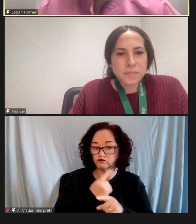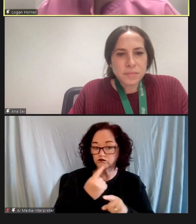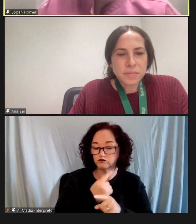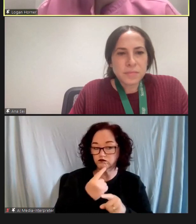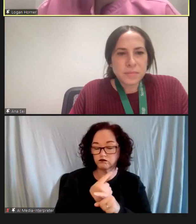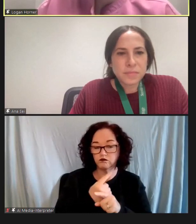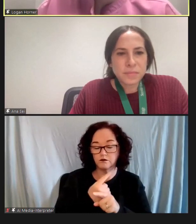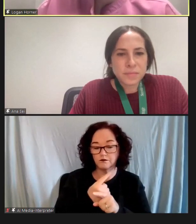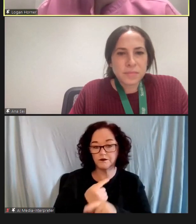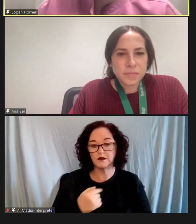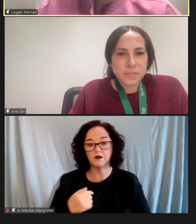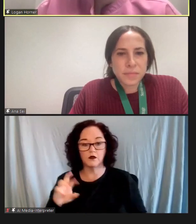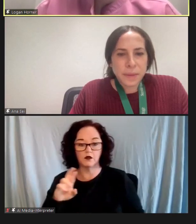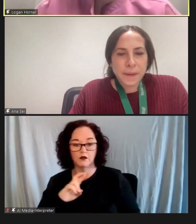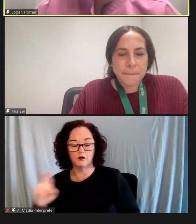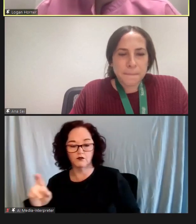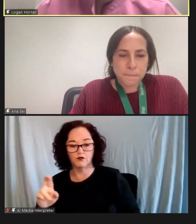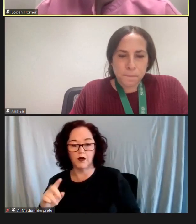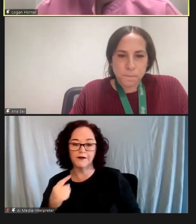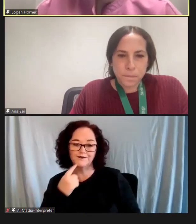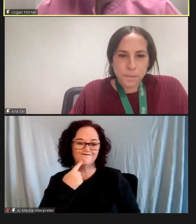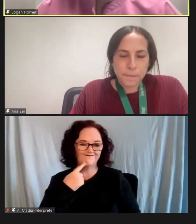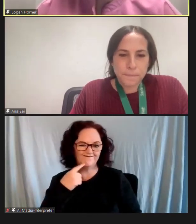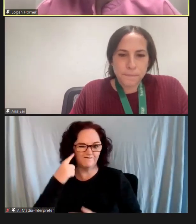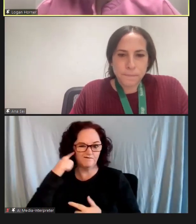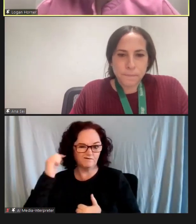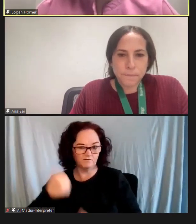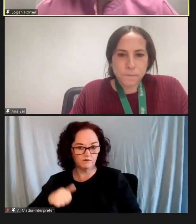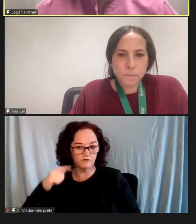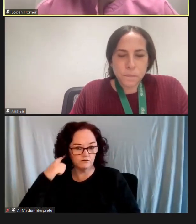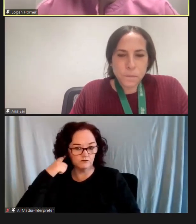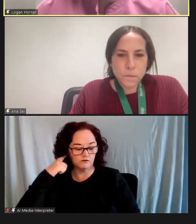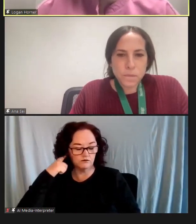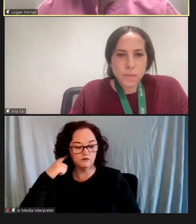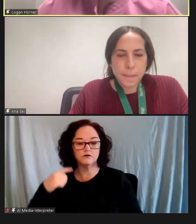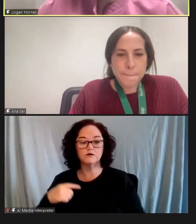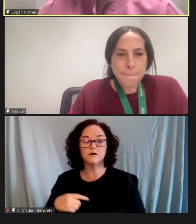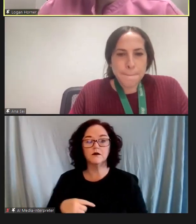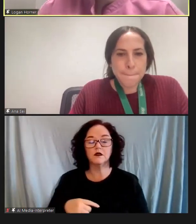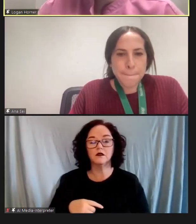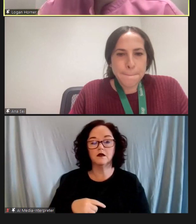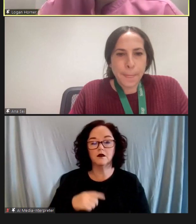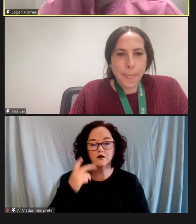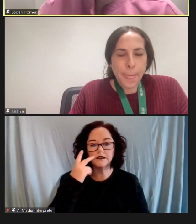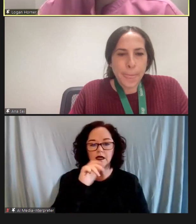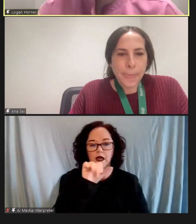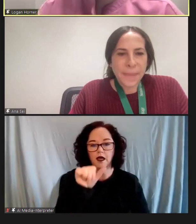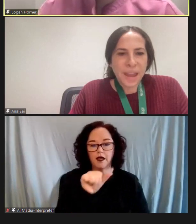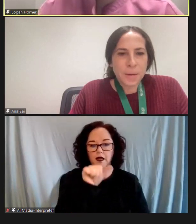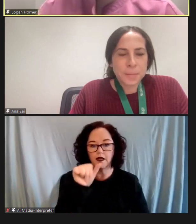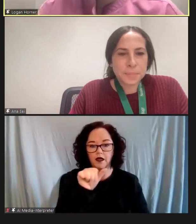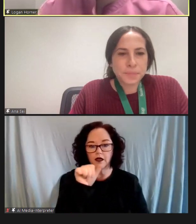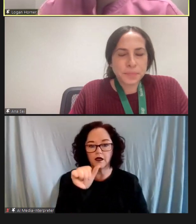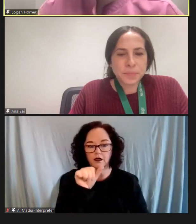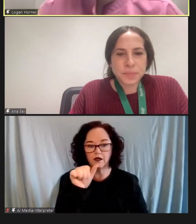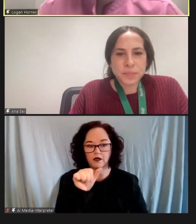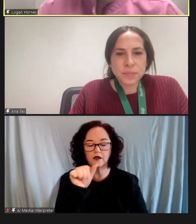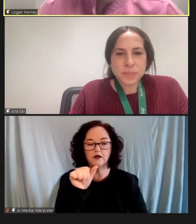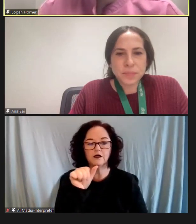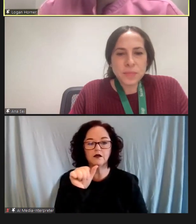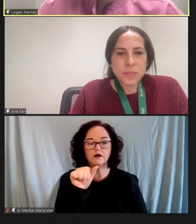sensory neural hearing loss when we look